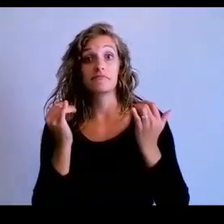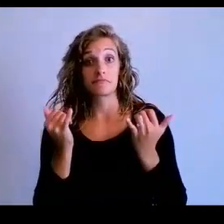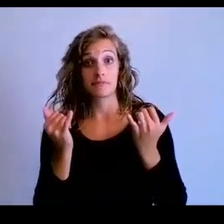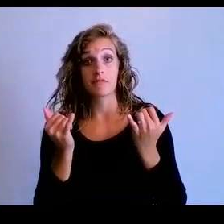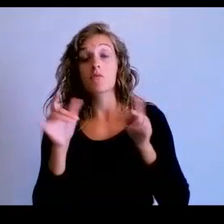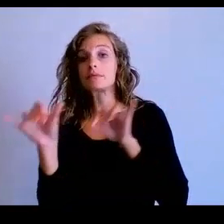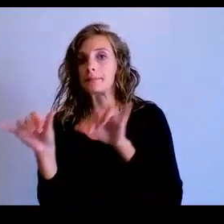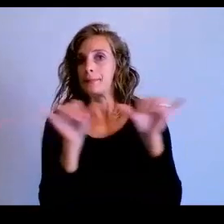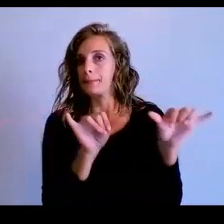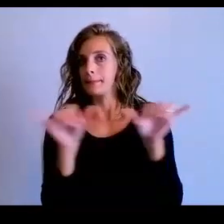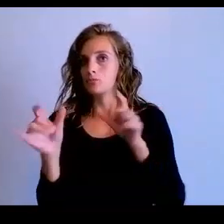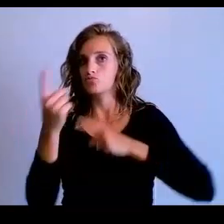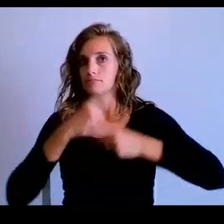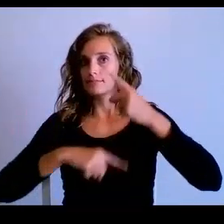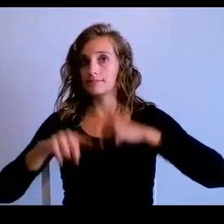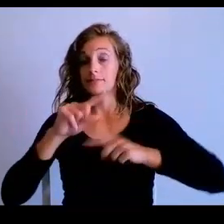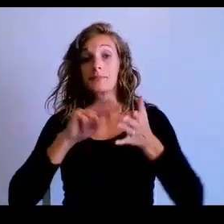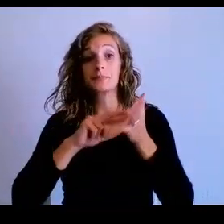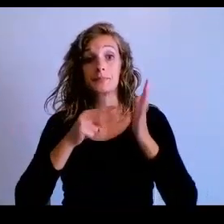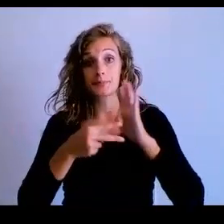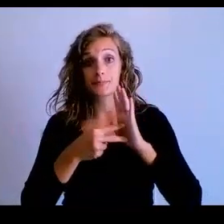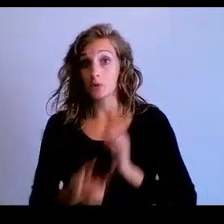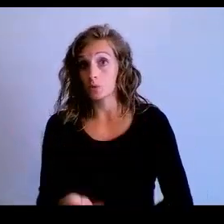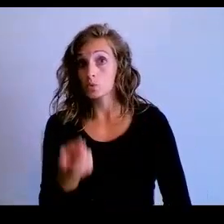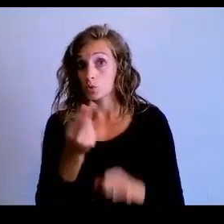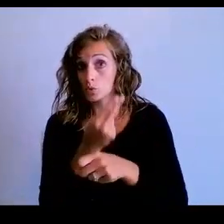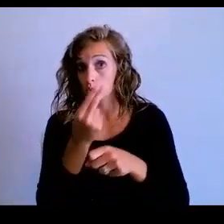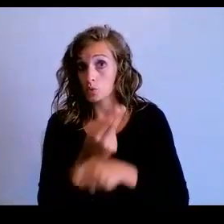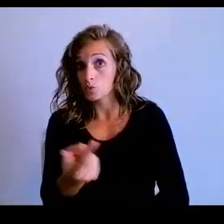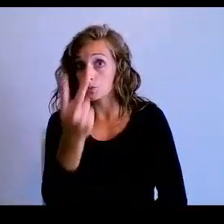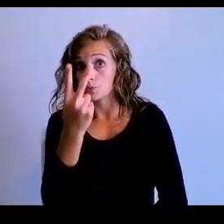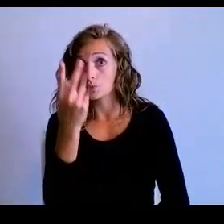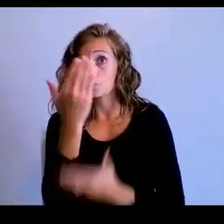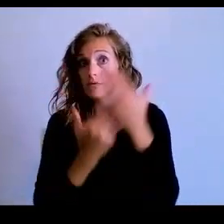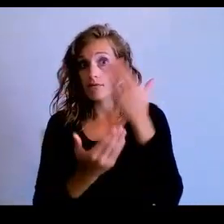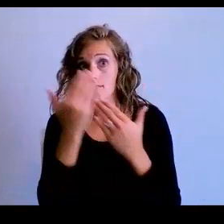so first we have symmetrical signs these are two-handed signs that use the